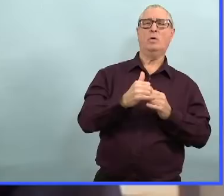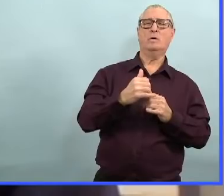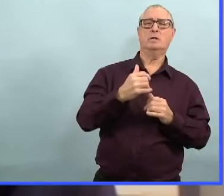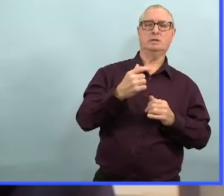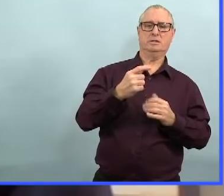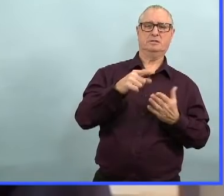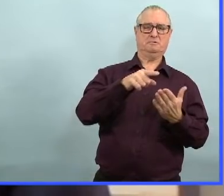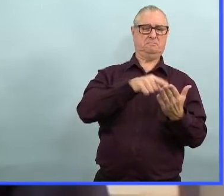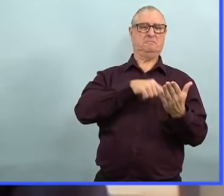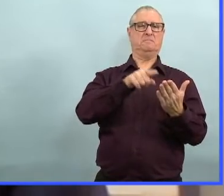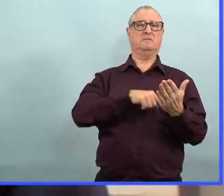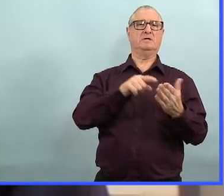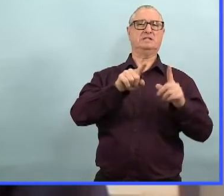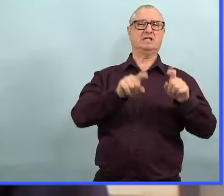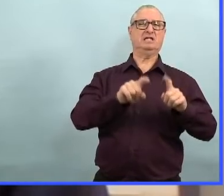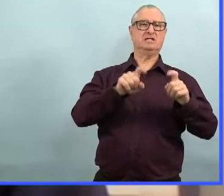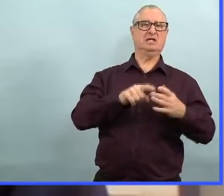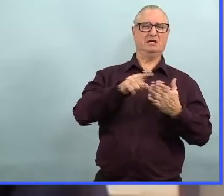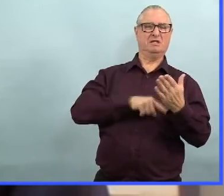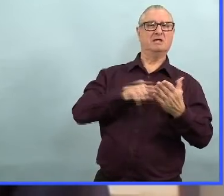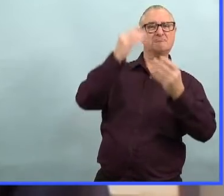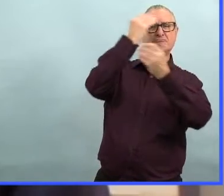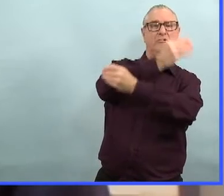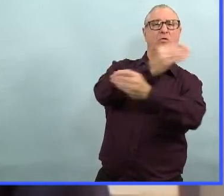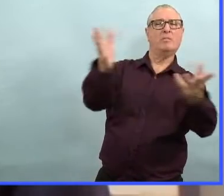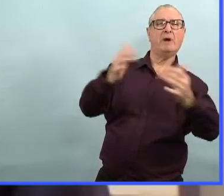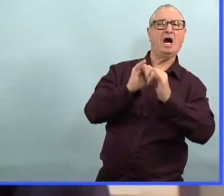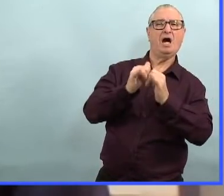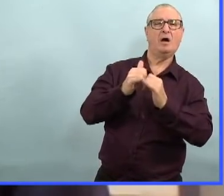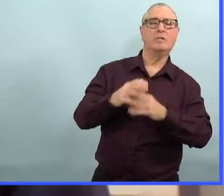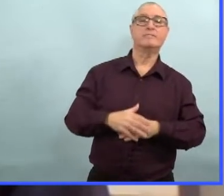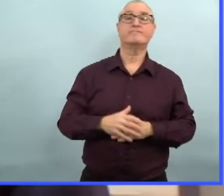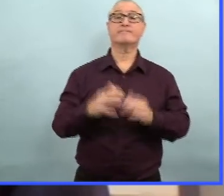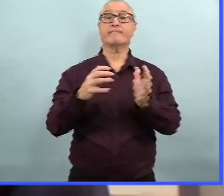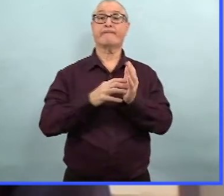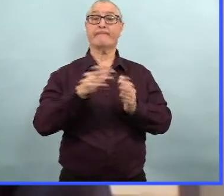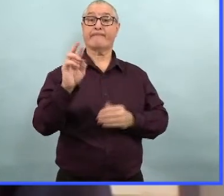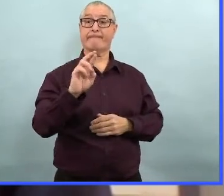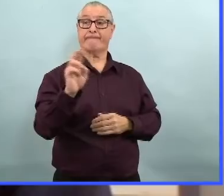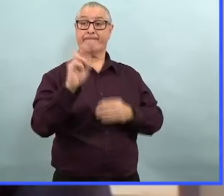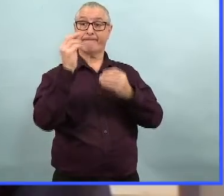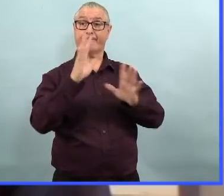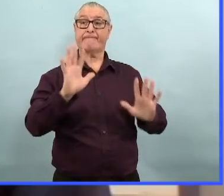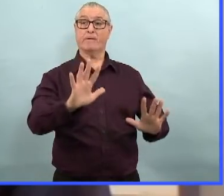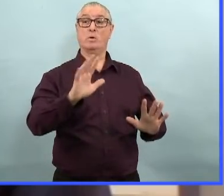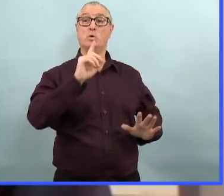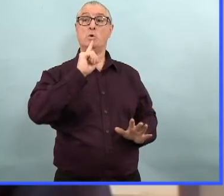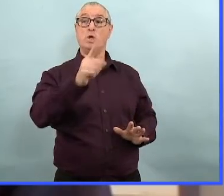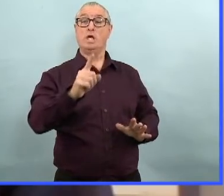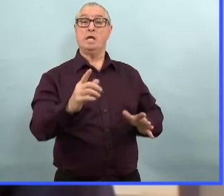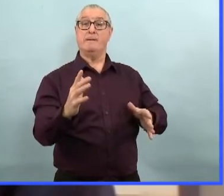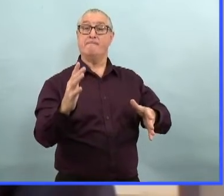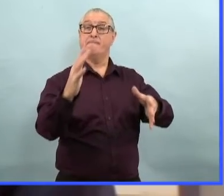so it's a lot of evidence is showing that it's that it is likely to be less severe but